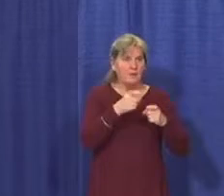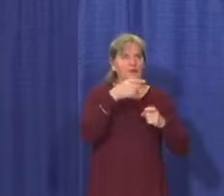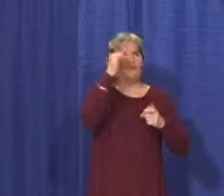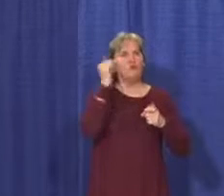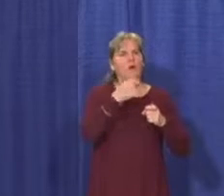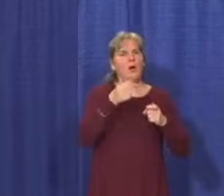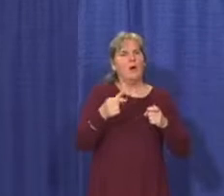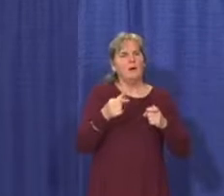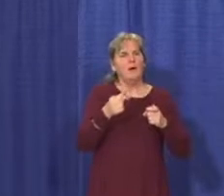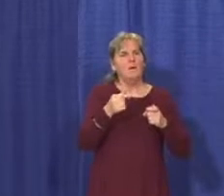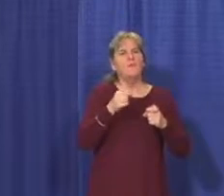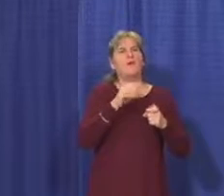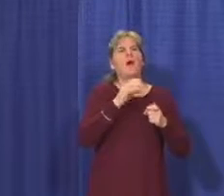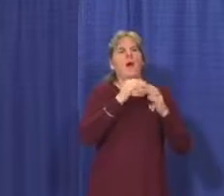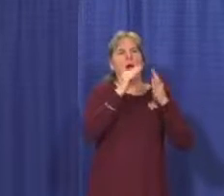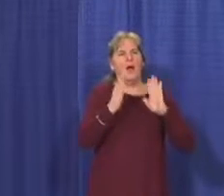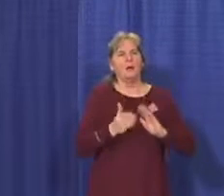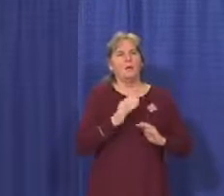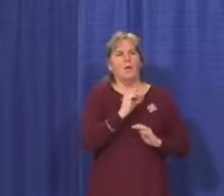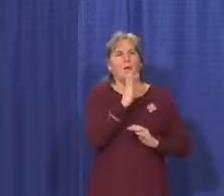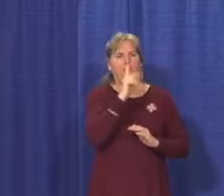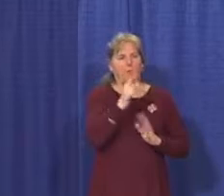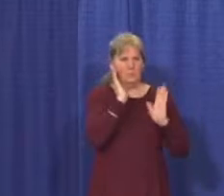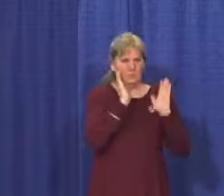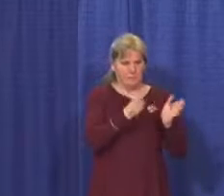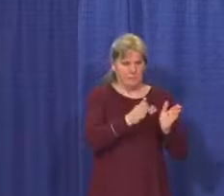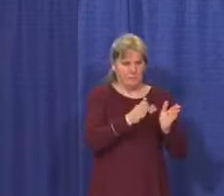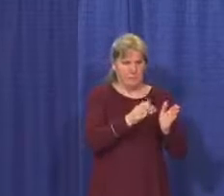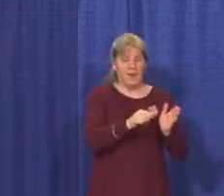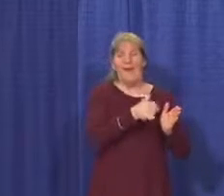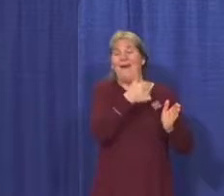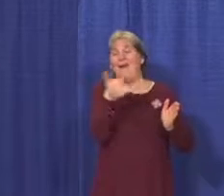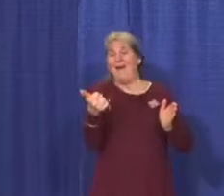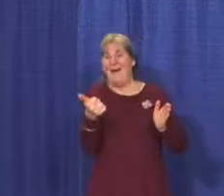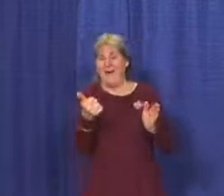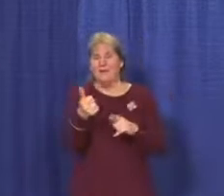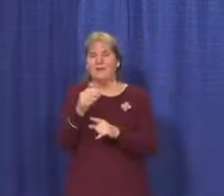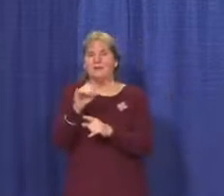delivered by the Yukon Housing Corporation. The rest will be managed